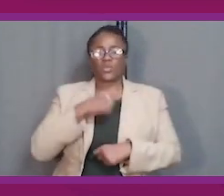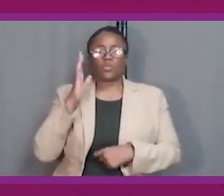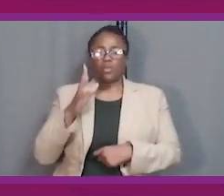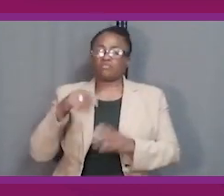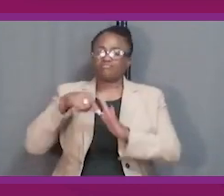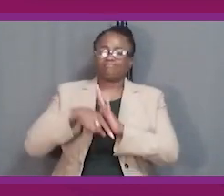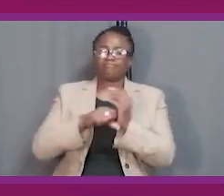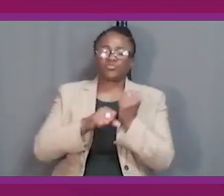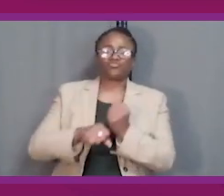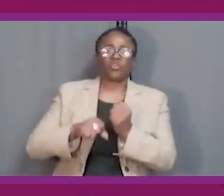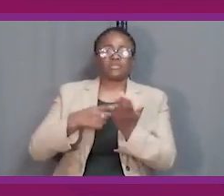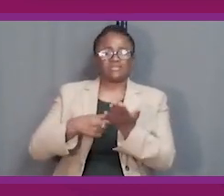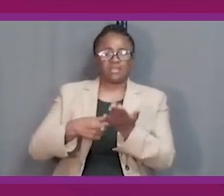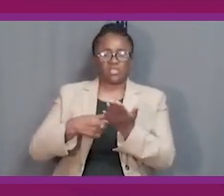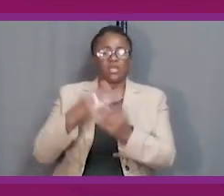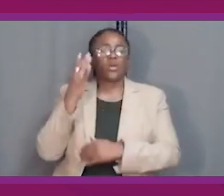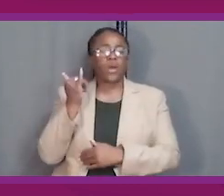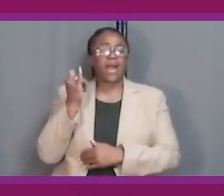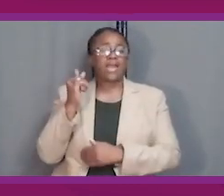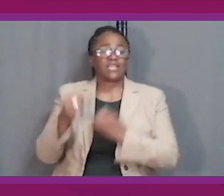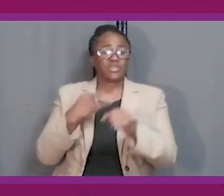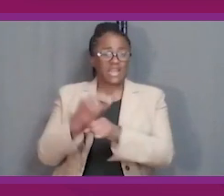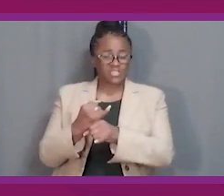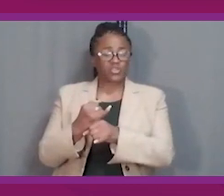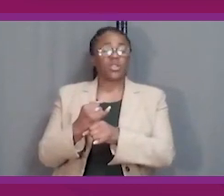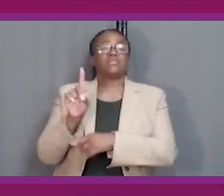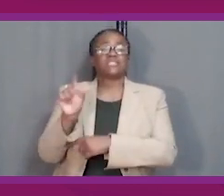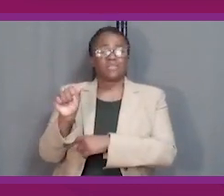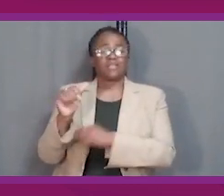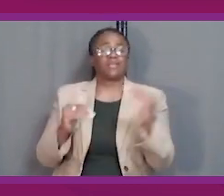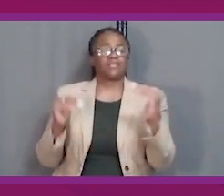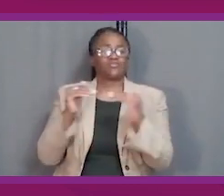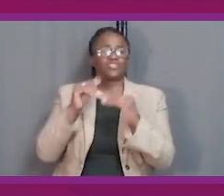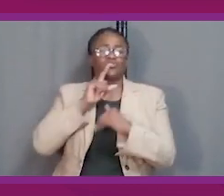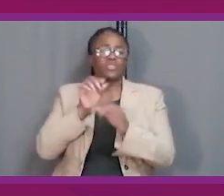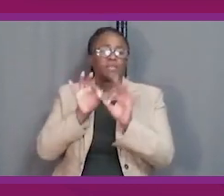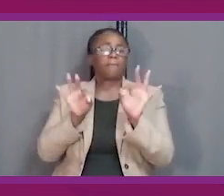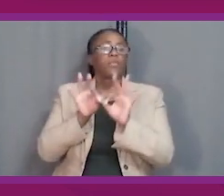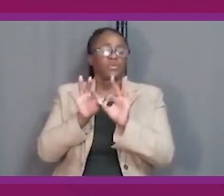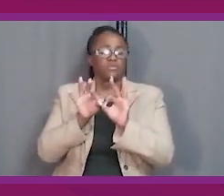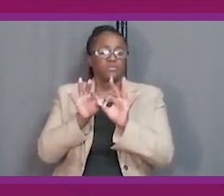And in many countries we know that being multiply marginalized, i.e., being a woman who's also